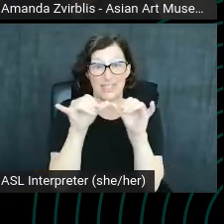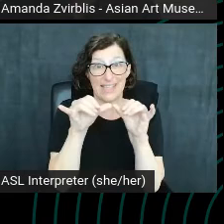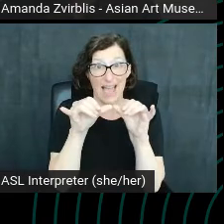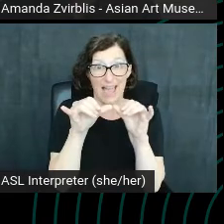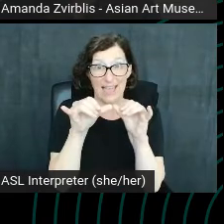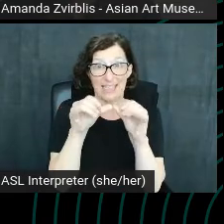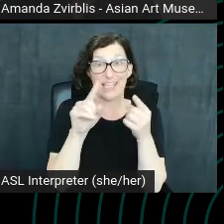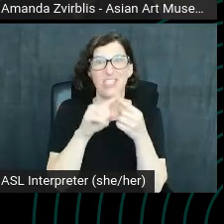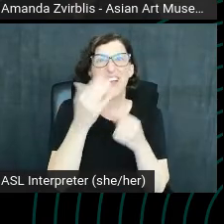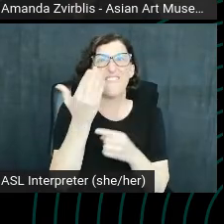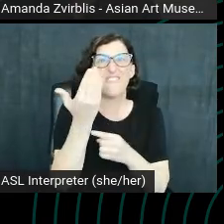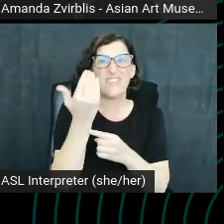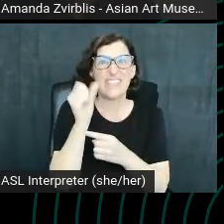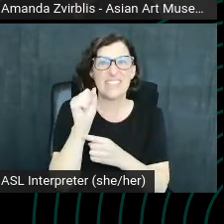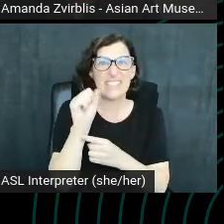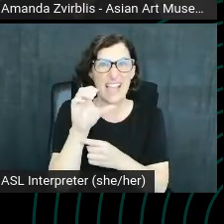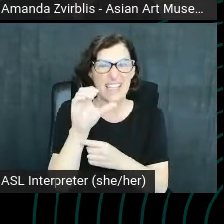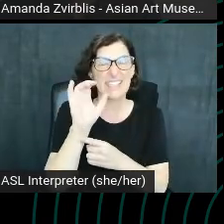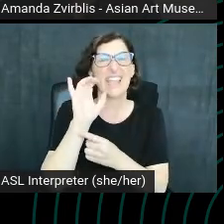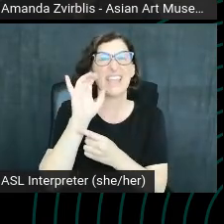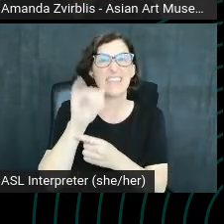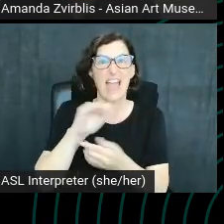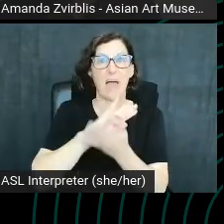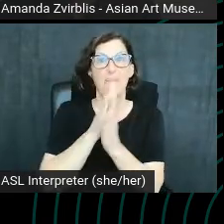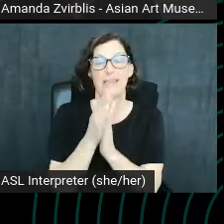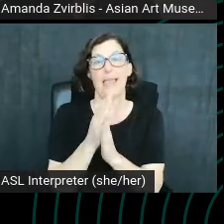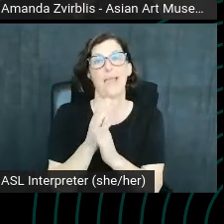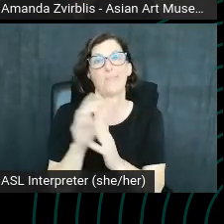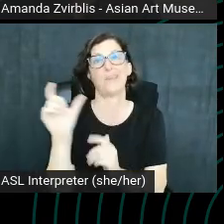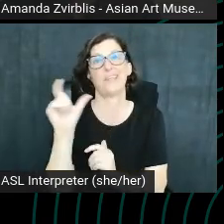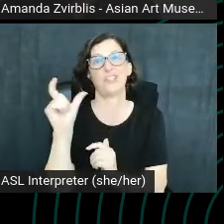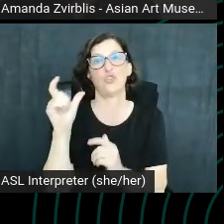and turned that into an Instagram story ad.